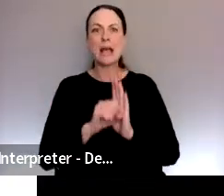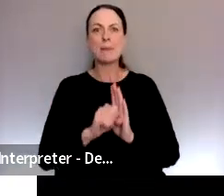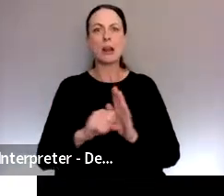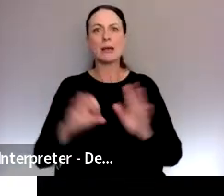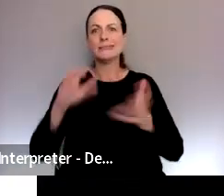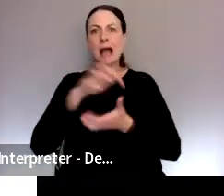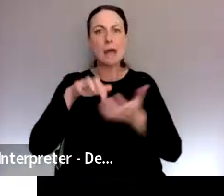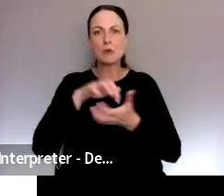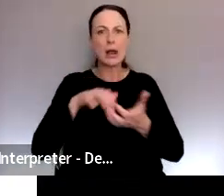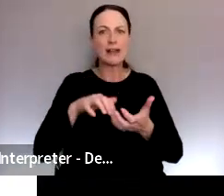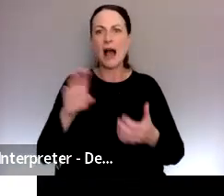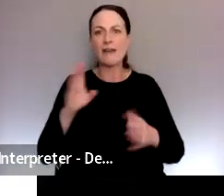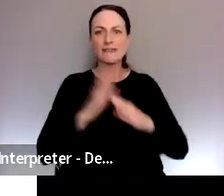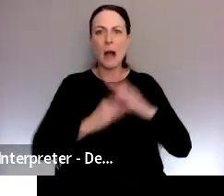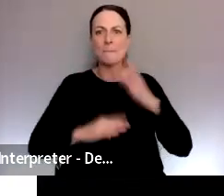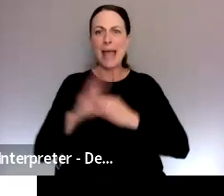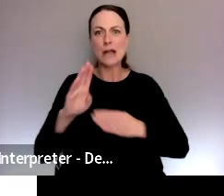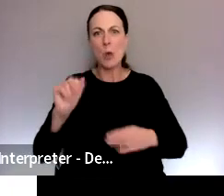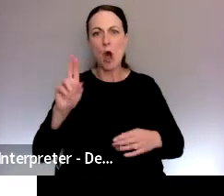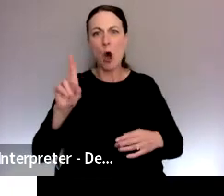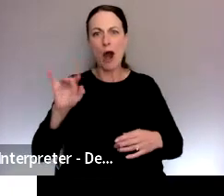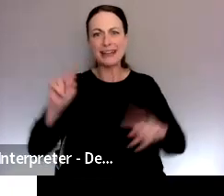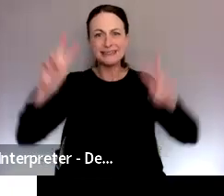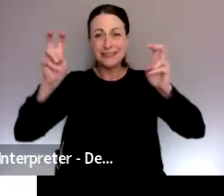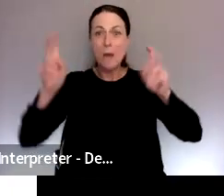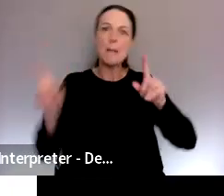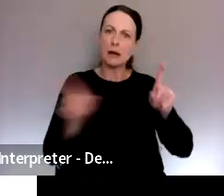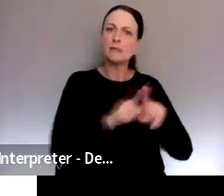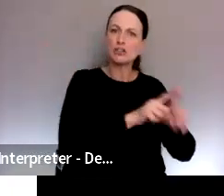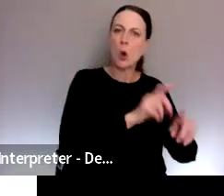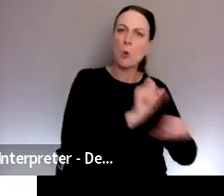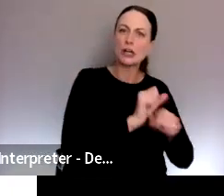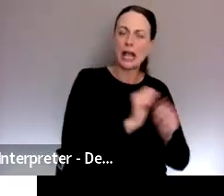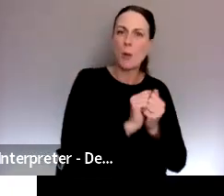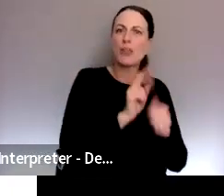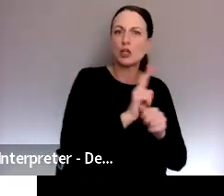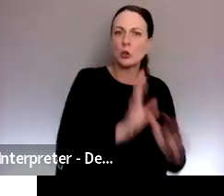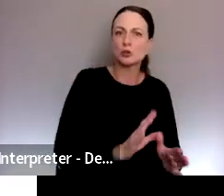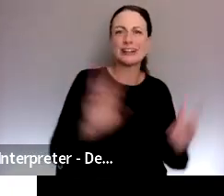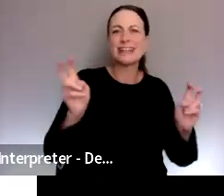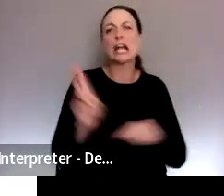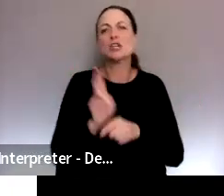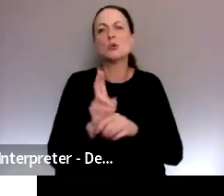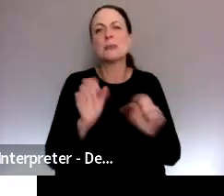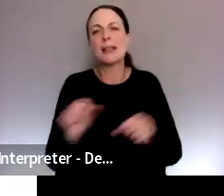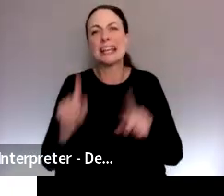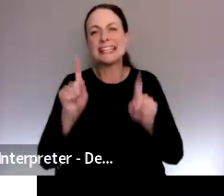of a manual audit and working with a WeCo user. It's like a usability test manual audit sample